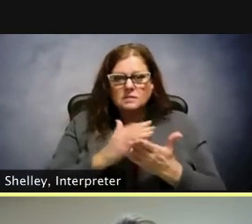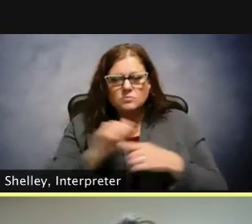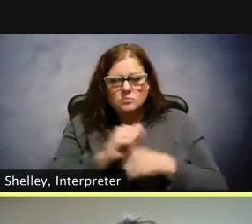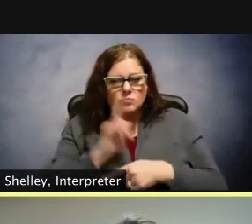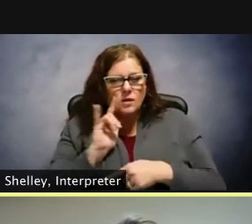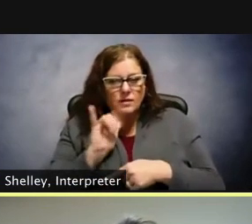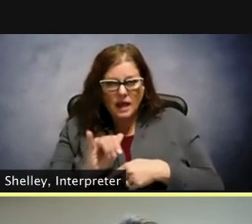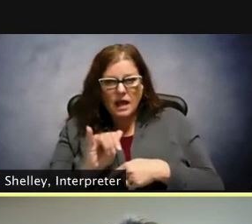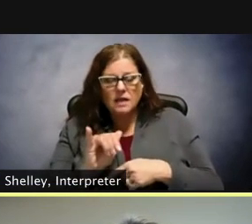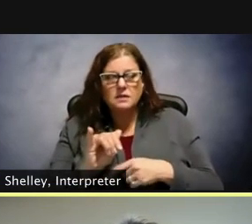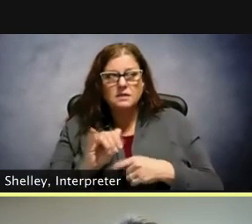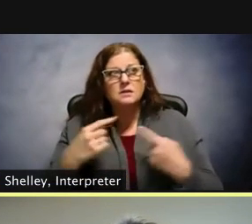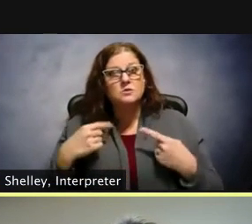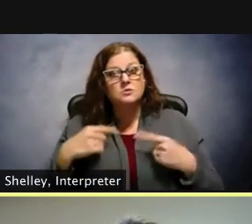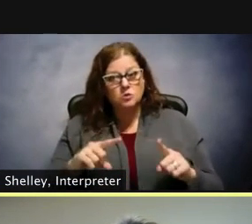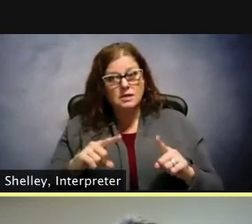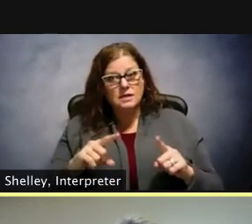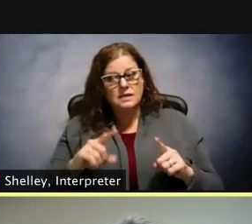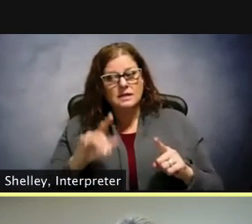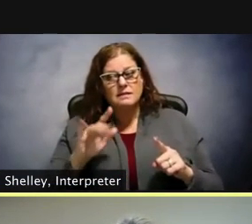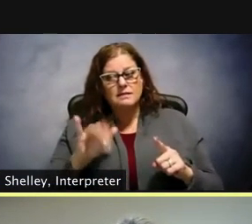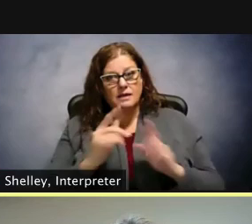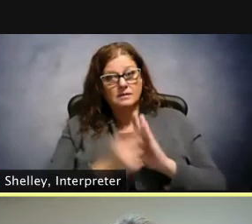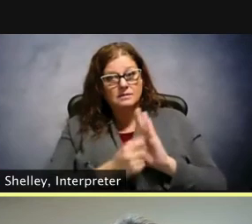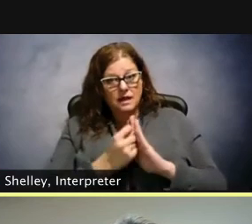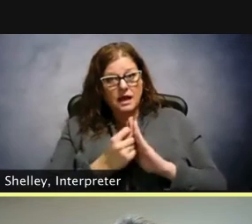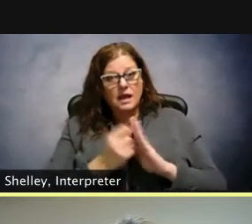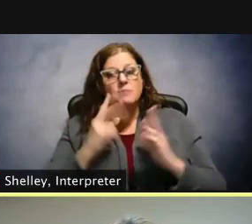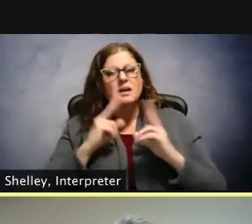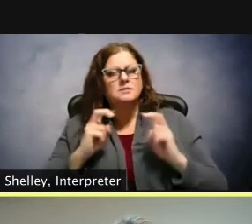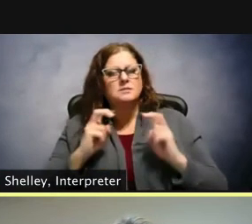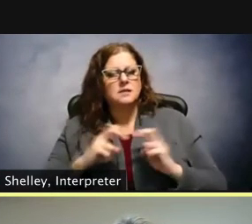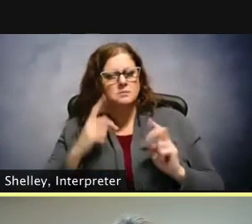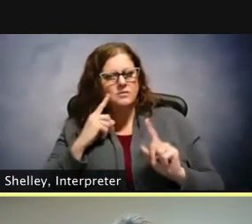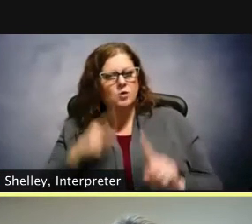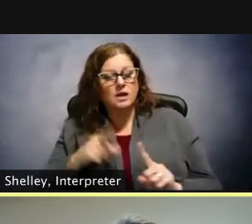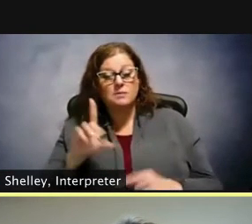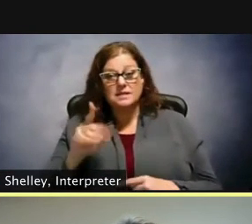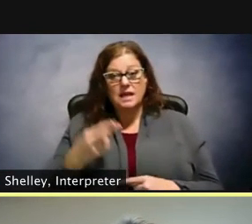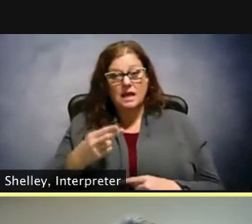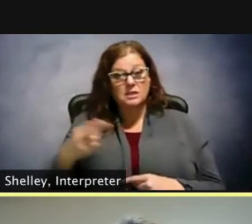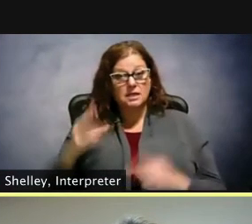During the time that we were doing the assessments, the DHH teacher was able to